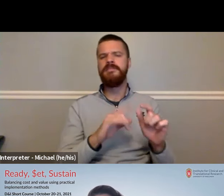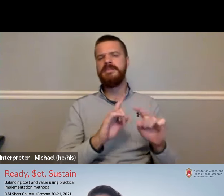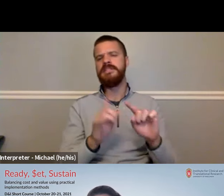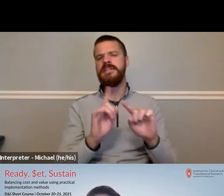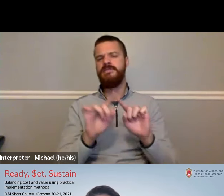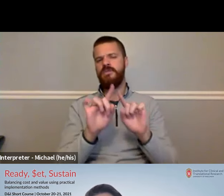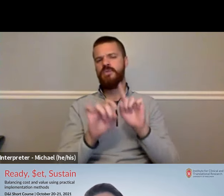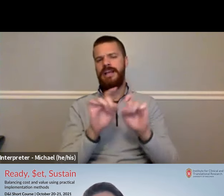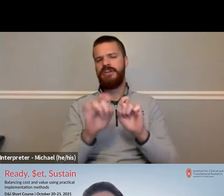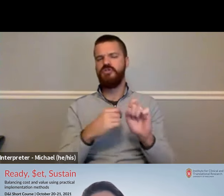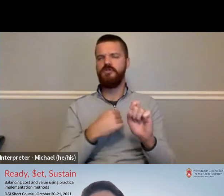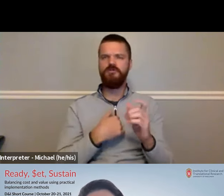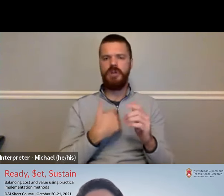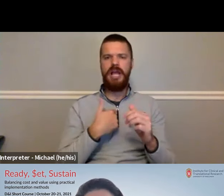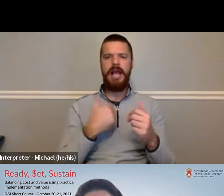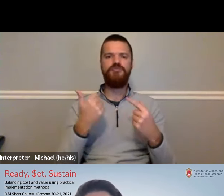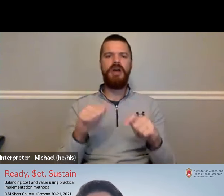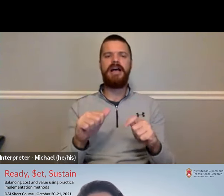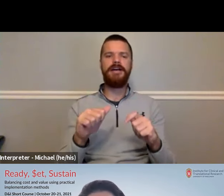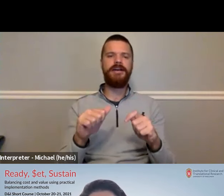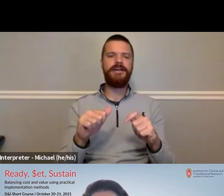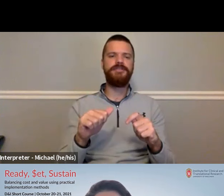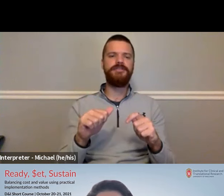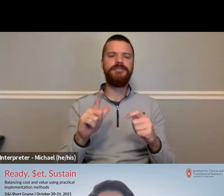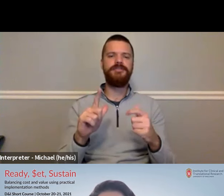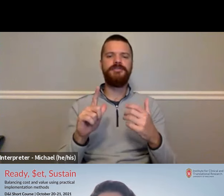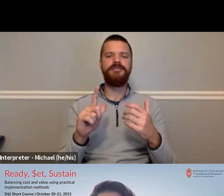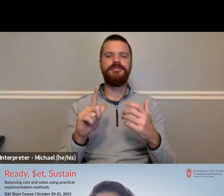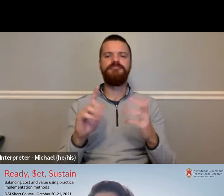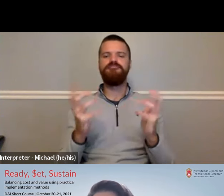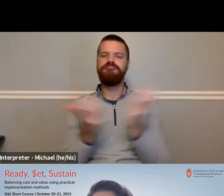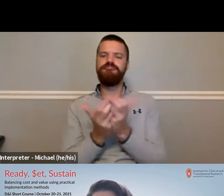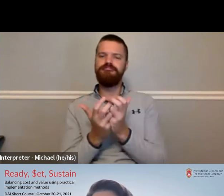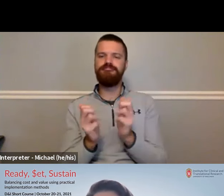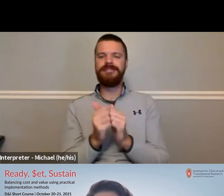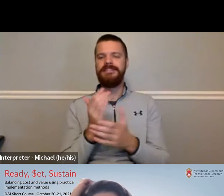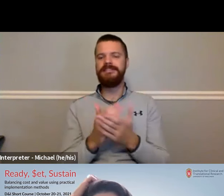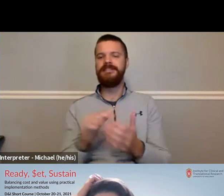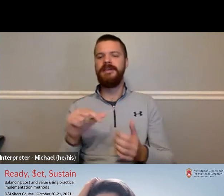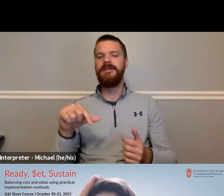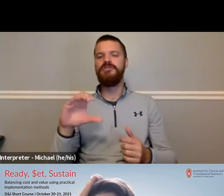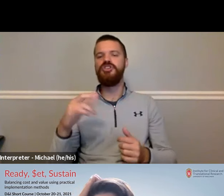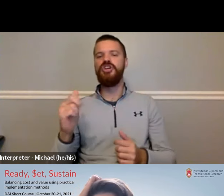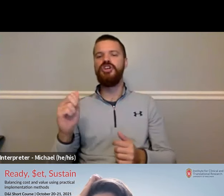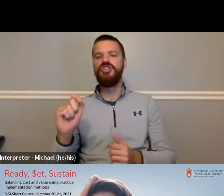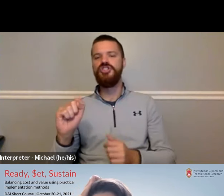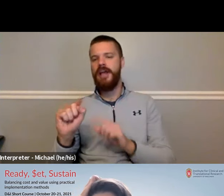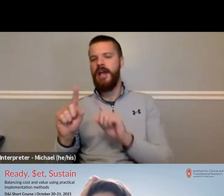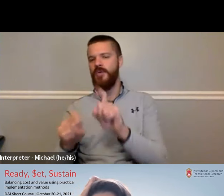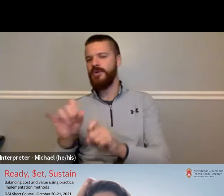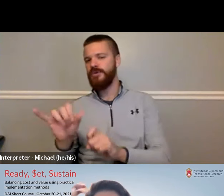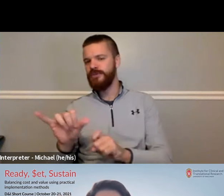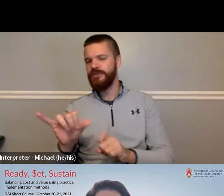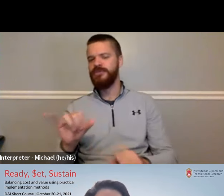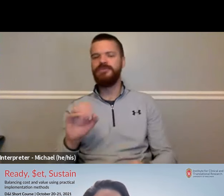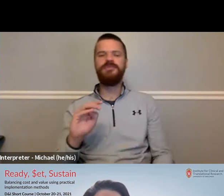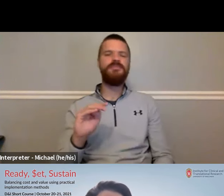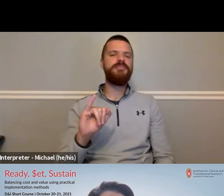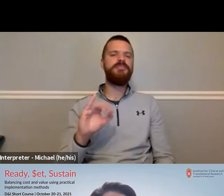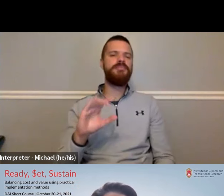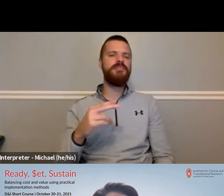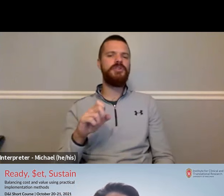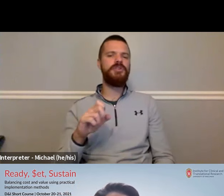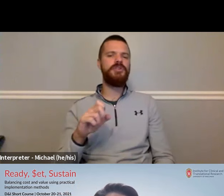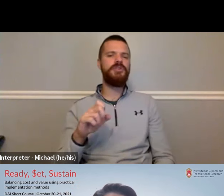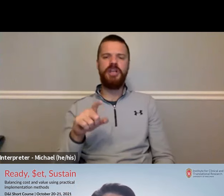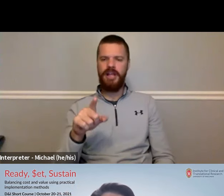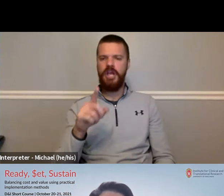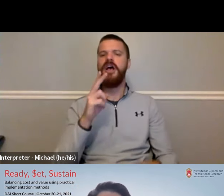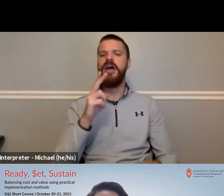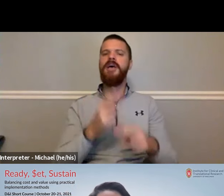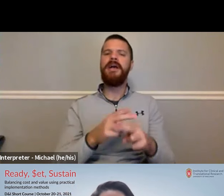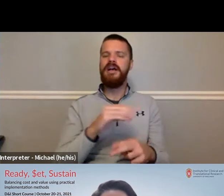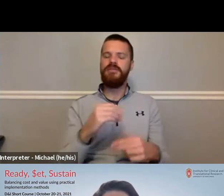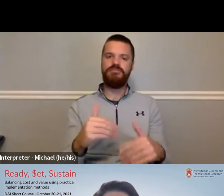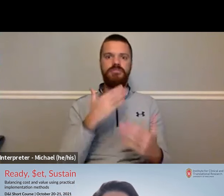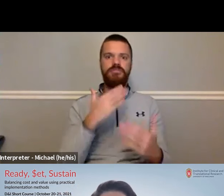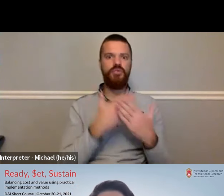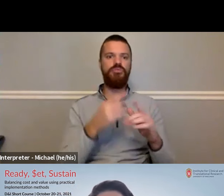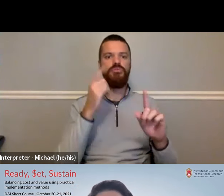Lisa Saldana (she/her/hers): i'm trying to map on to some of the questions that we're seeing in the in the chat and then one of the things Michelle you had mentioned and made a really nice point in your figure of.